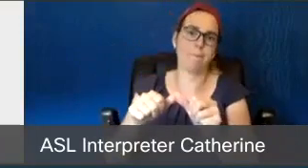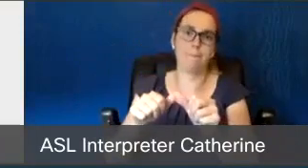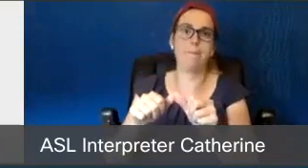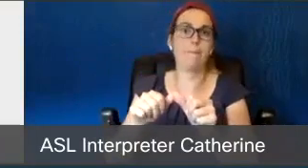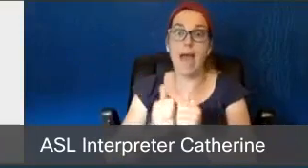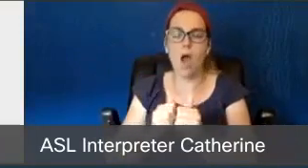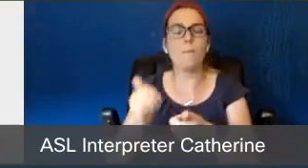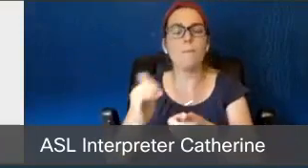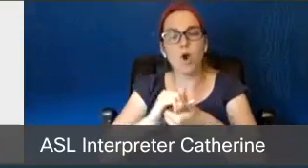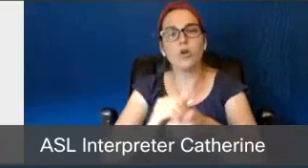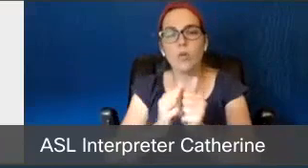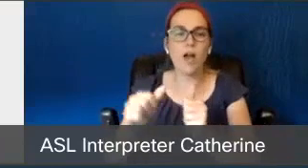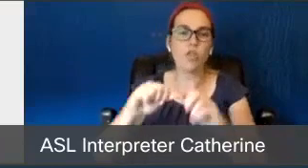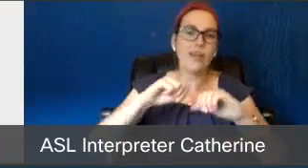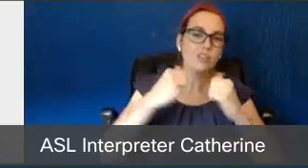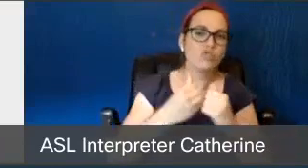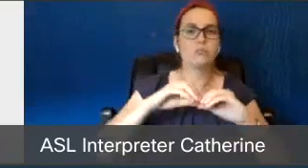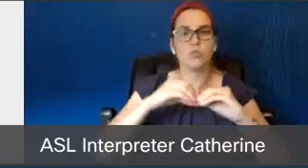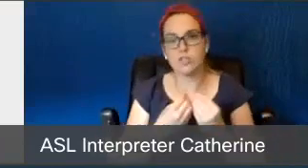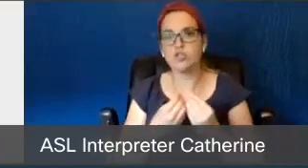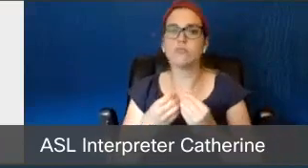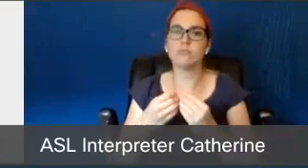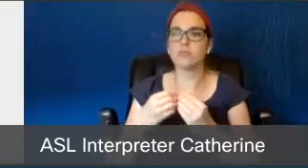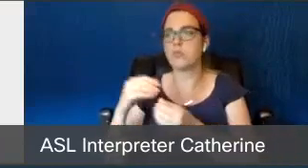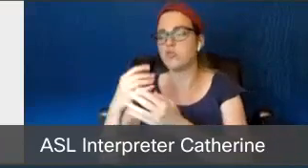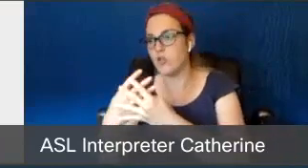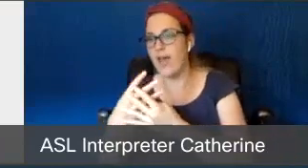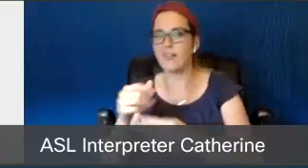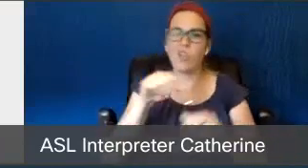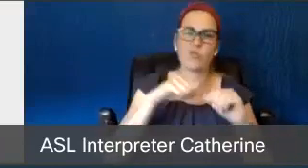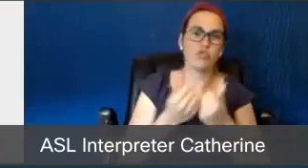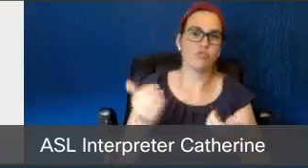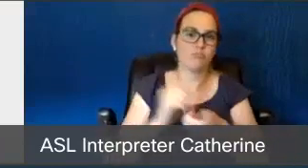And I was remiss if you needed additional information about the partnership agreements with law enforcement,